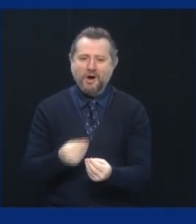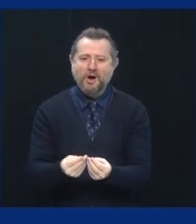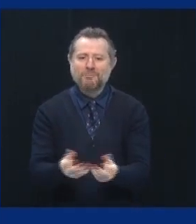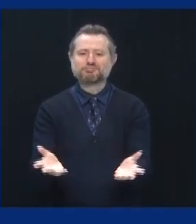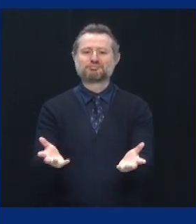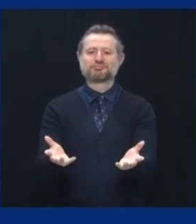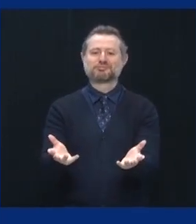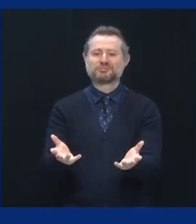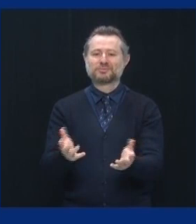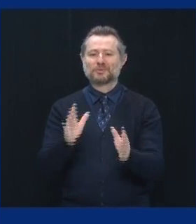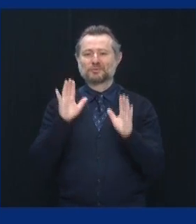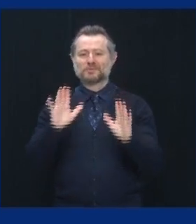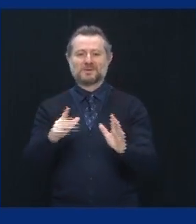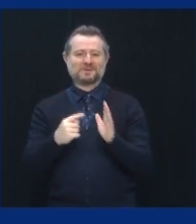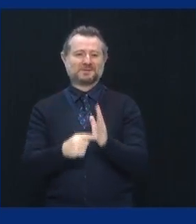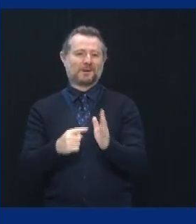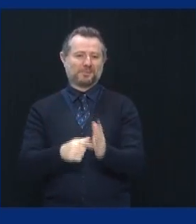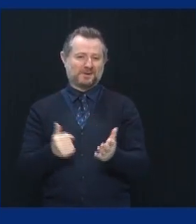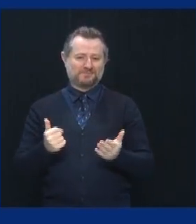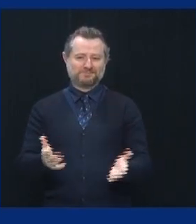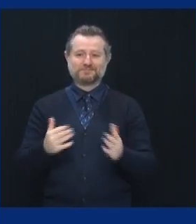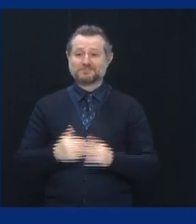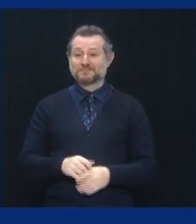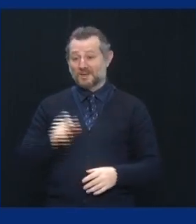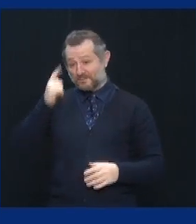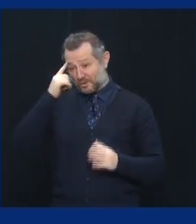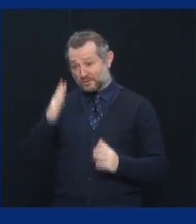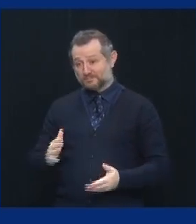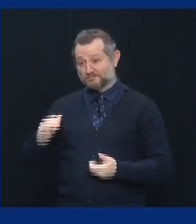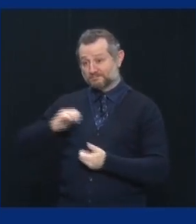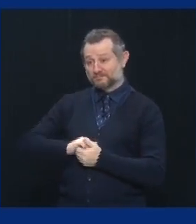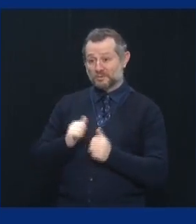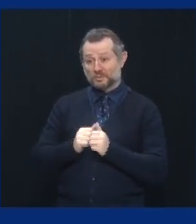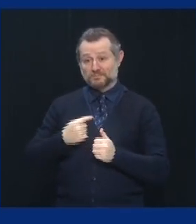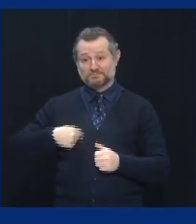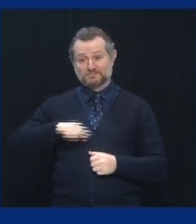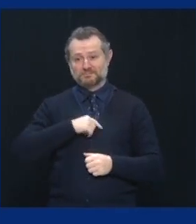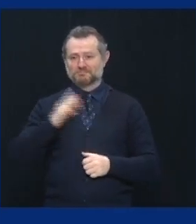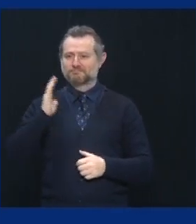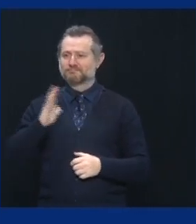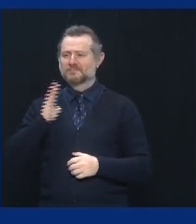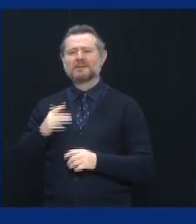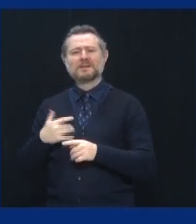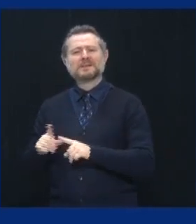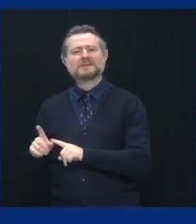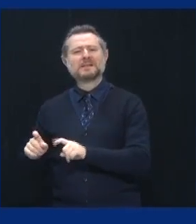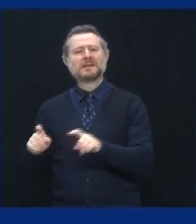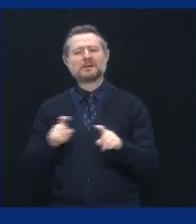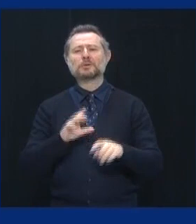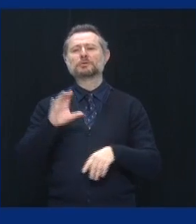DESPERATION AND FUTILITY, THE SERVICES. THAT IS A WONDERFUL MODEL, AND IT'S A MODEL THAT WORKED WHEN